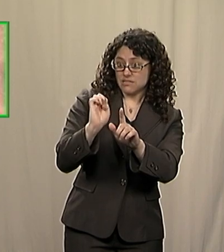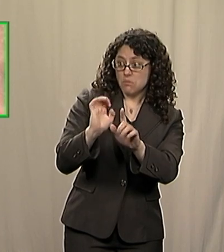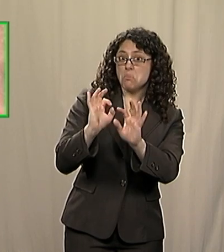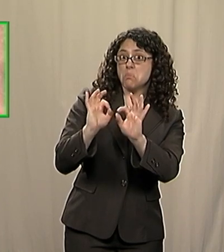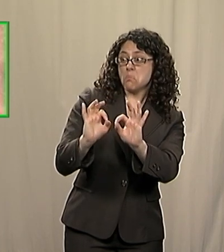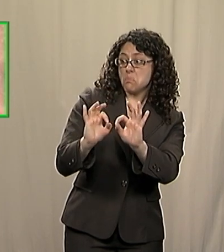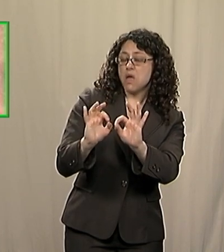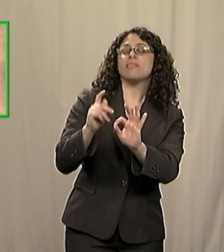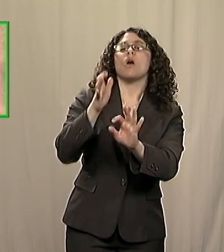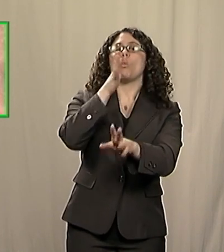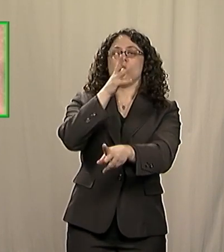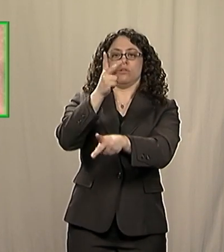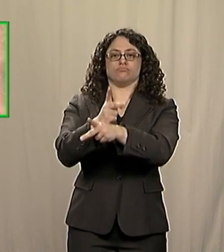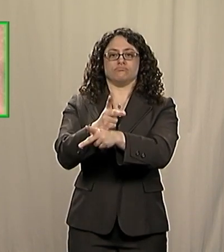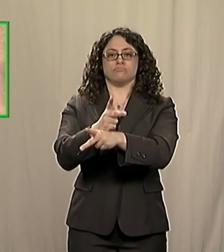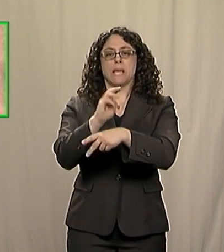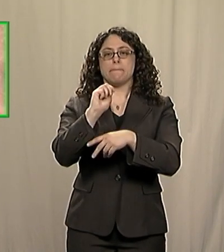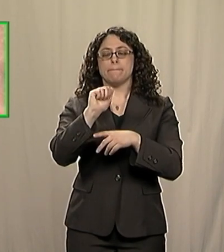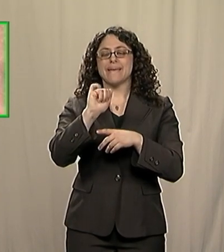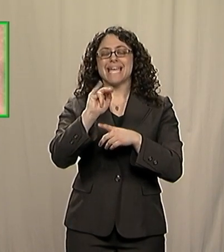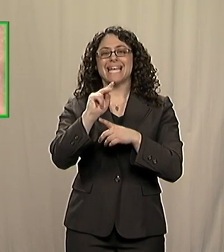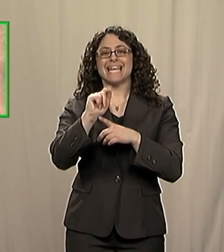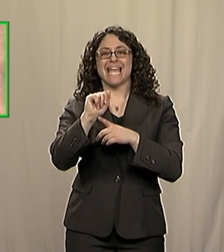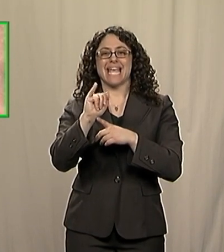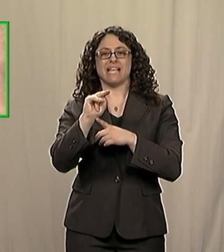during the rest of the interaction.